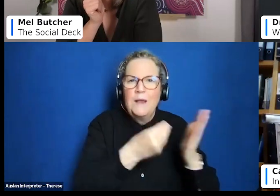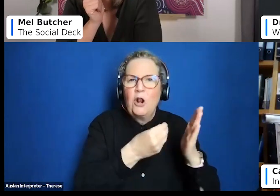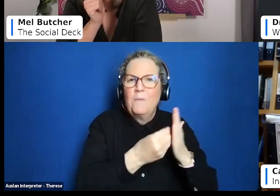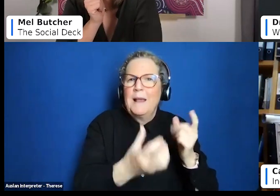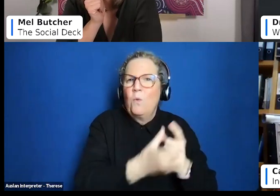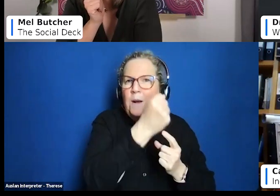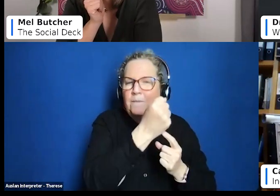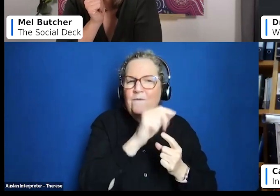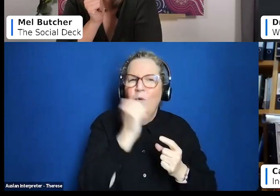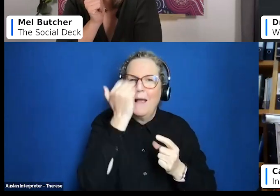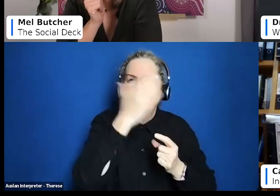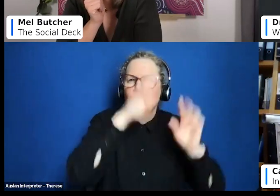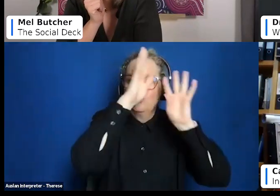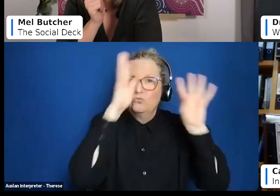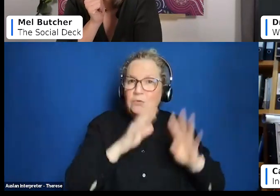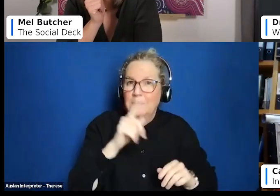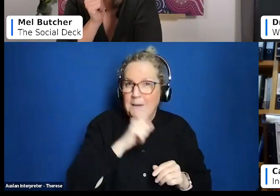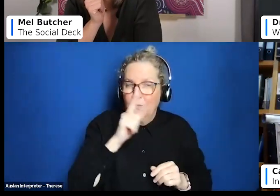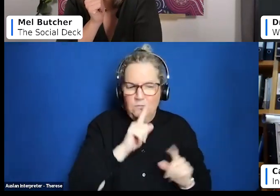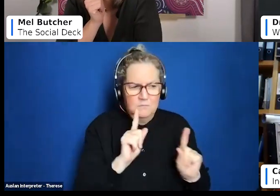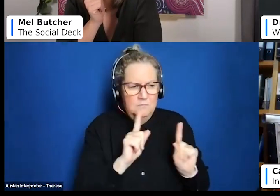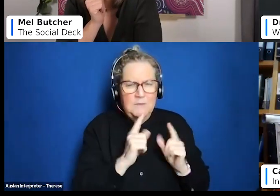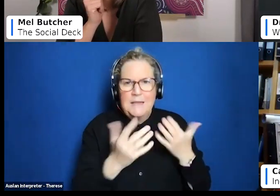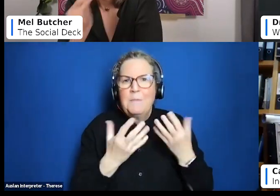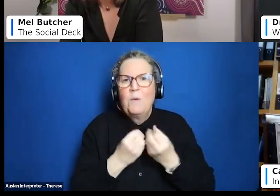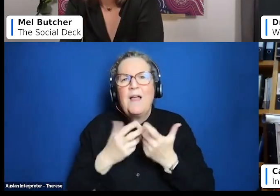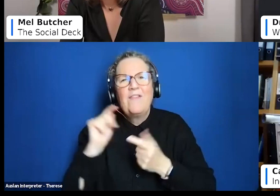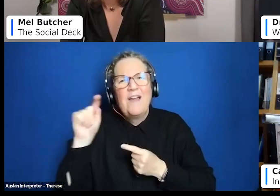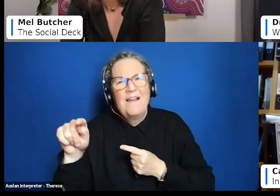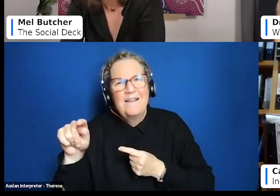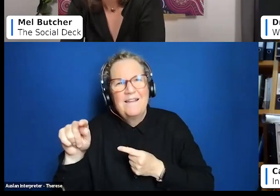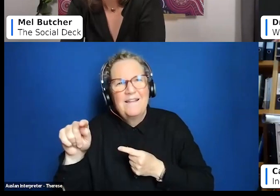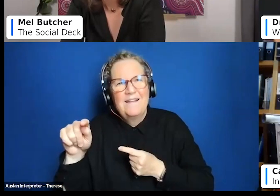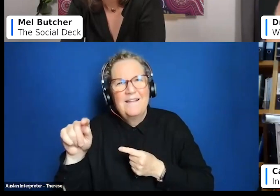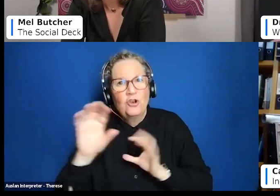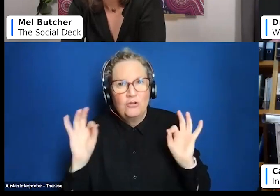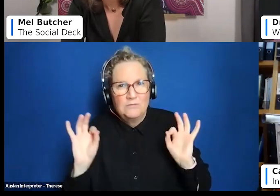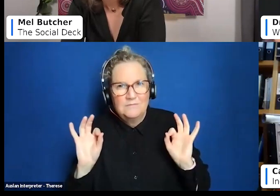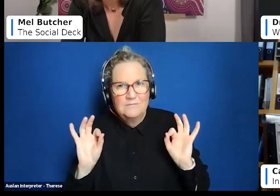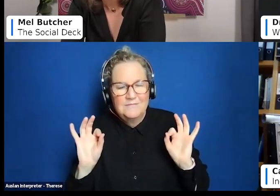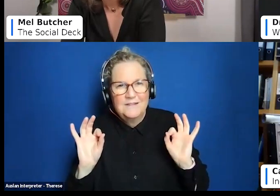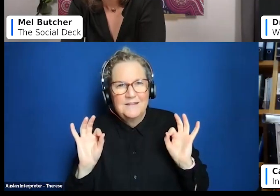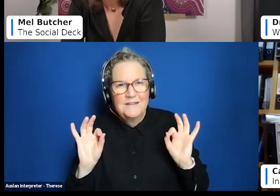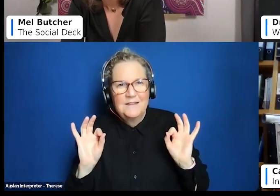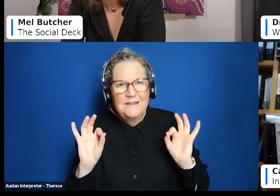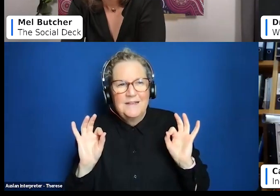for Aboriginal and Torres Strait Islander people compared to others who are not. And I think that's where we're at, but we're just starting to build that.